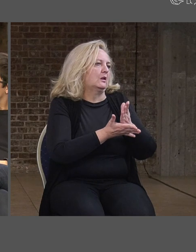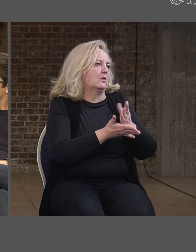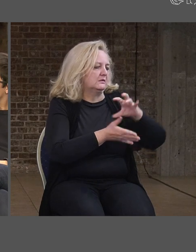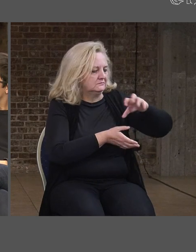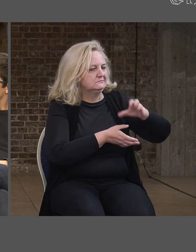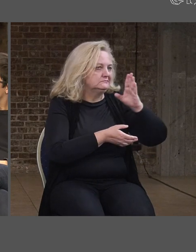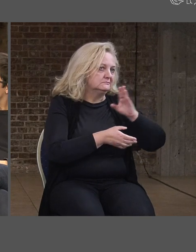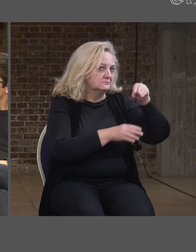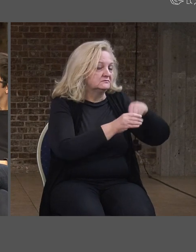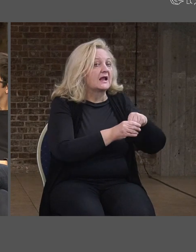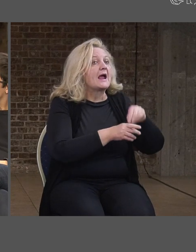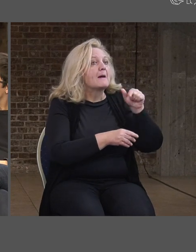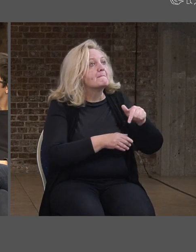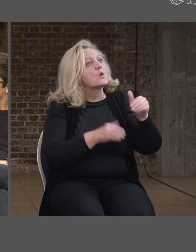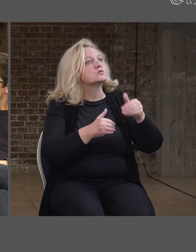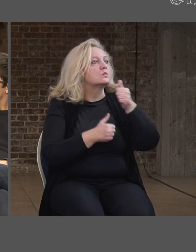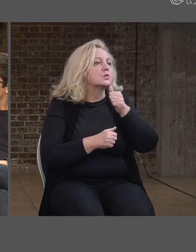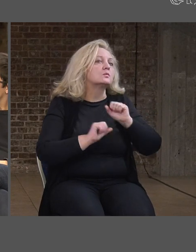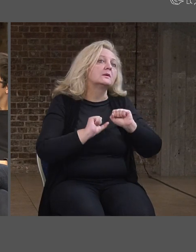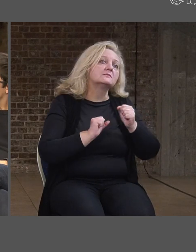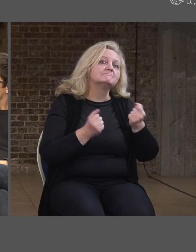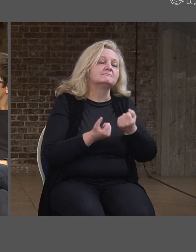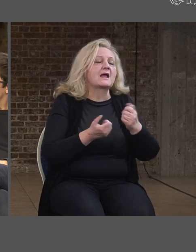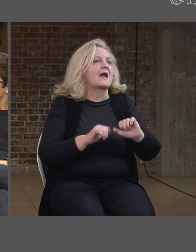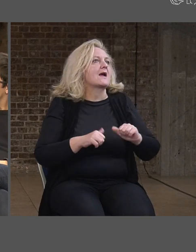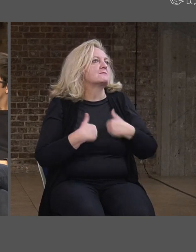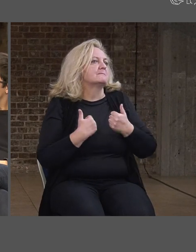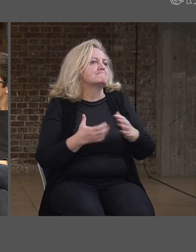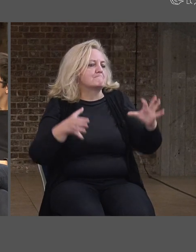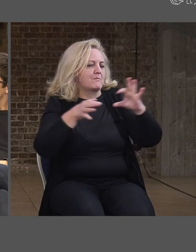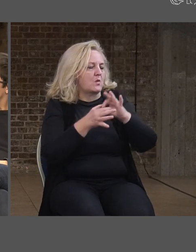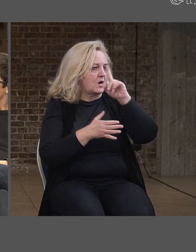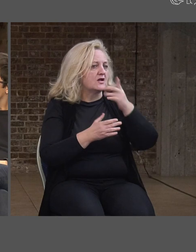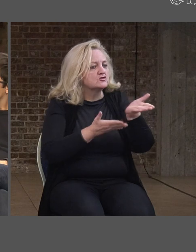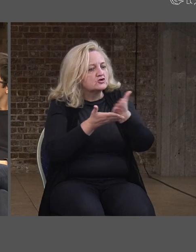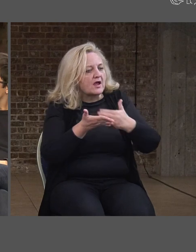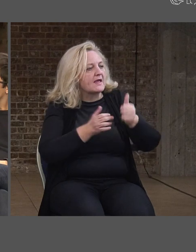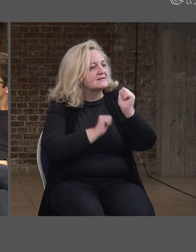but to maybe try to to do some kind of action like that, to combine? After all, some sports or competitions